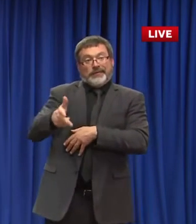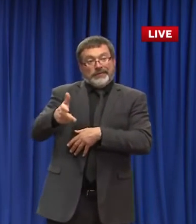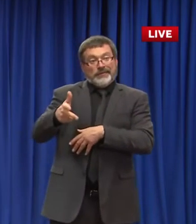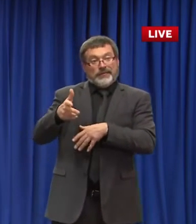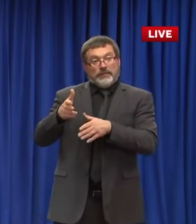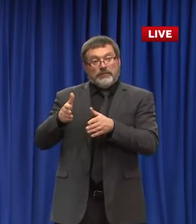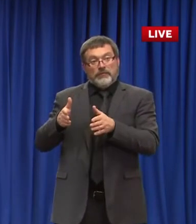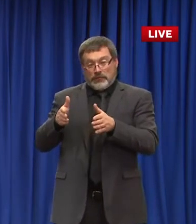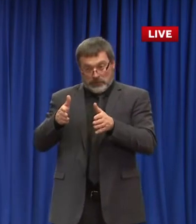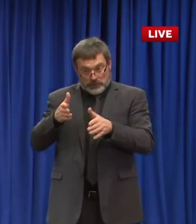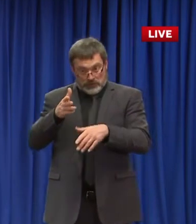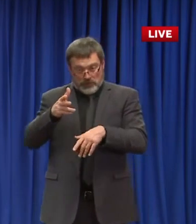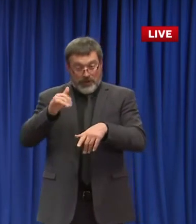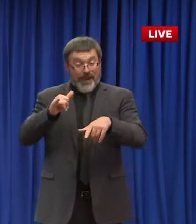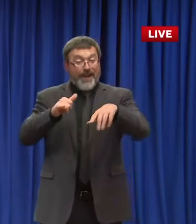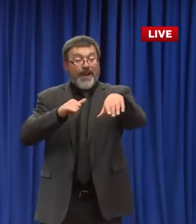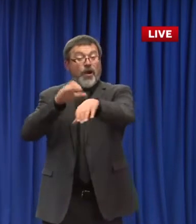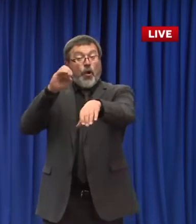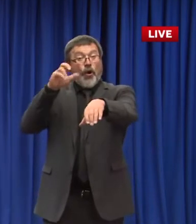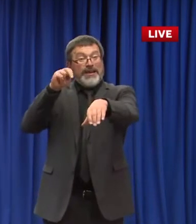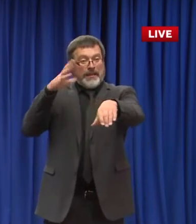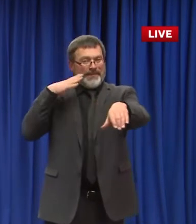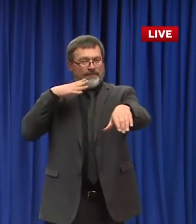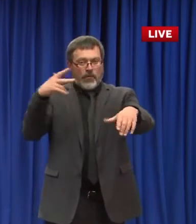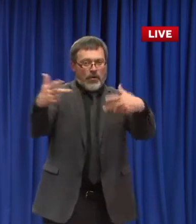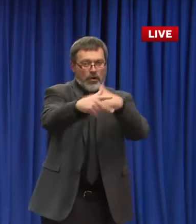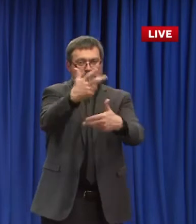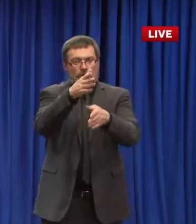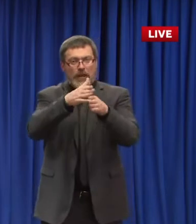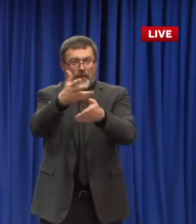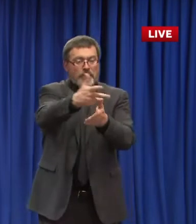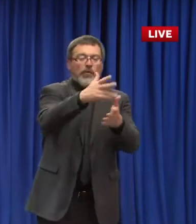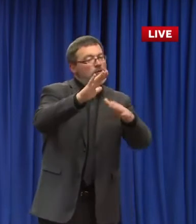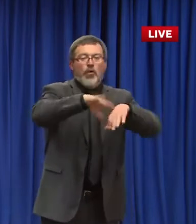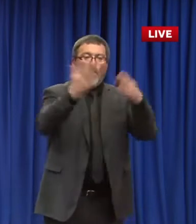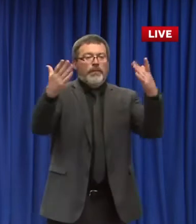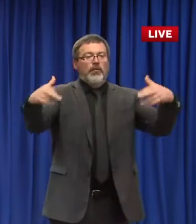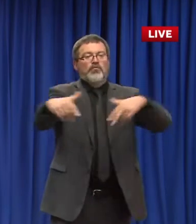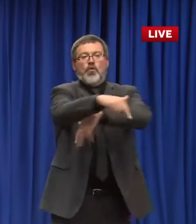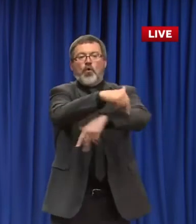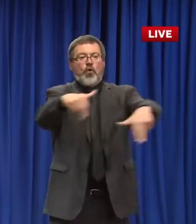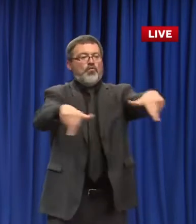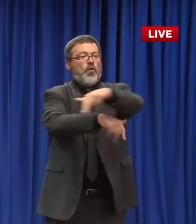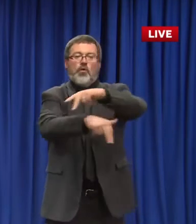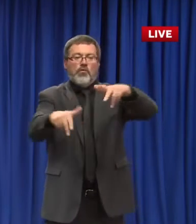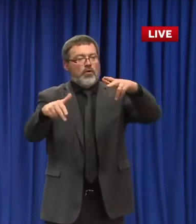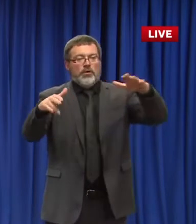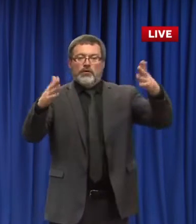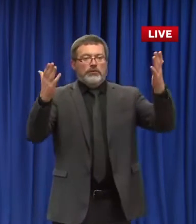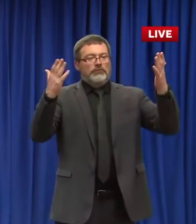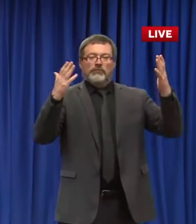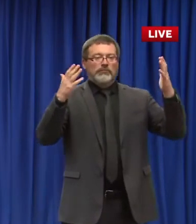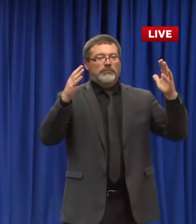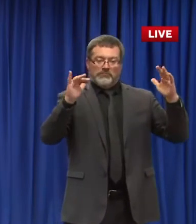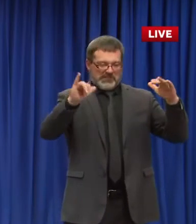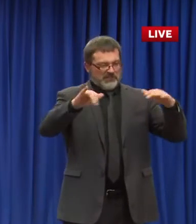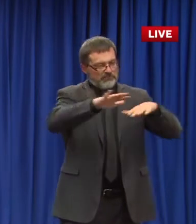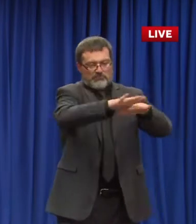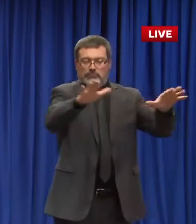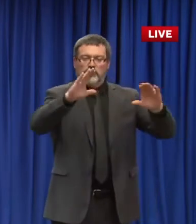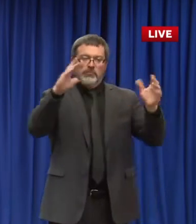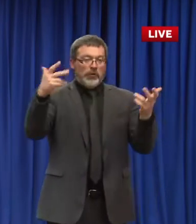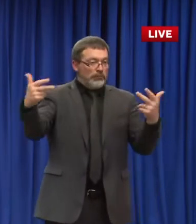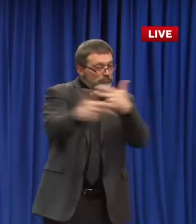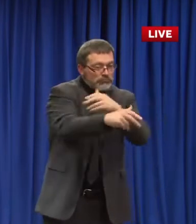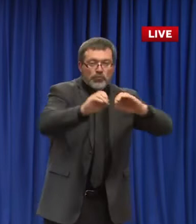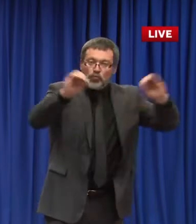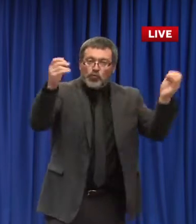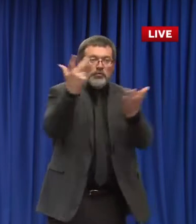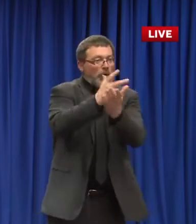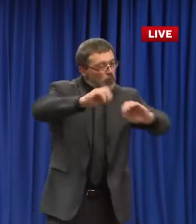IN THE TWO LANES OF ONE-WAY TRAFFIC TO NOW BECOME OPEN AREA FOR PEDESTRIANS TO WALK IS AFFECTED WHERE EFFECTIVELY MAKING OCEAN BOULEVARD A GIANT SIDEWALK IF YOU WILL IT WILL